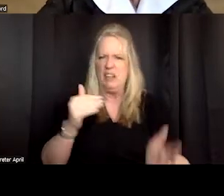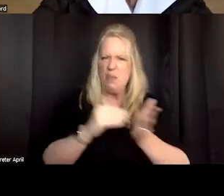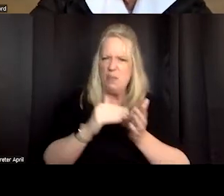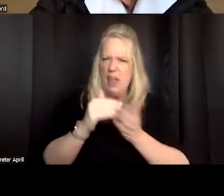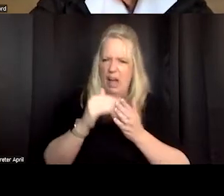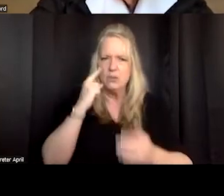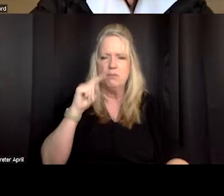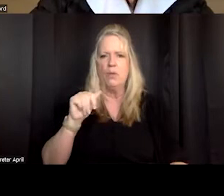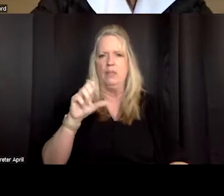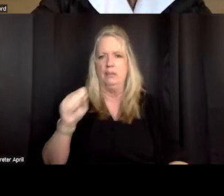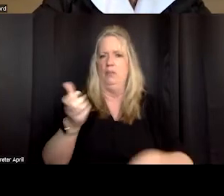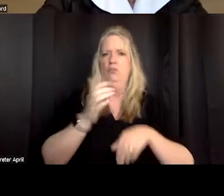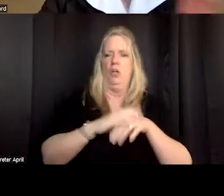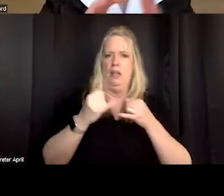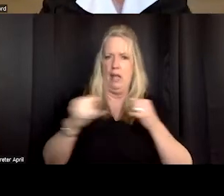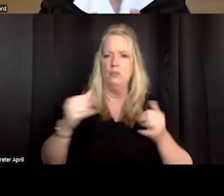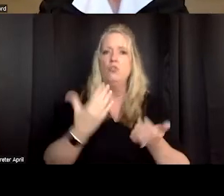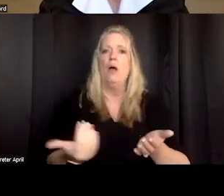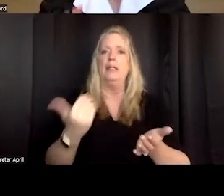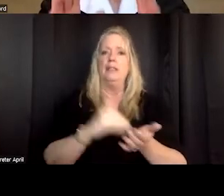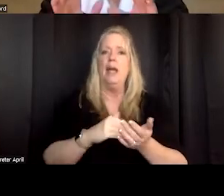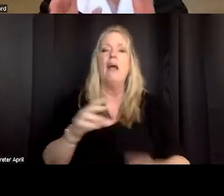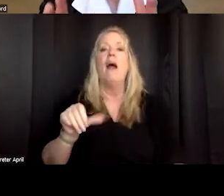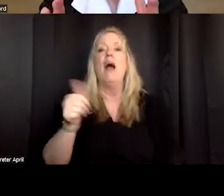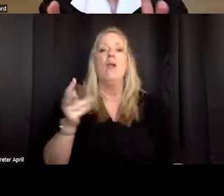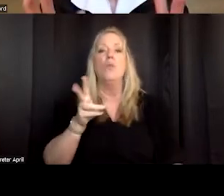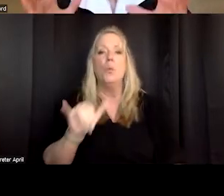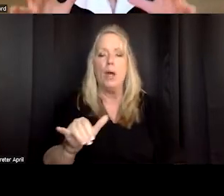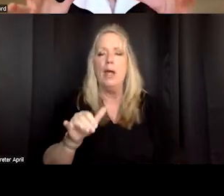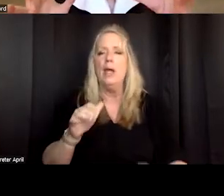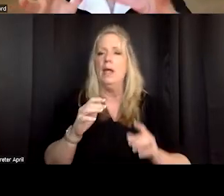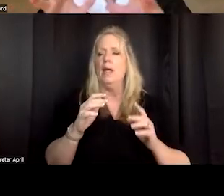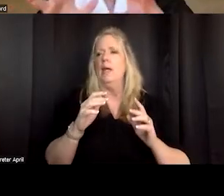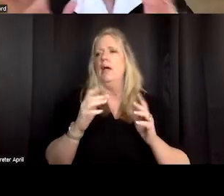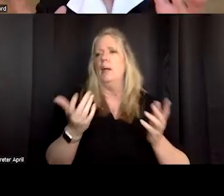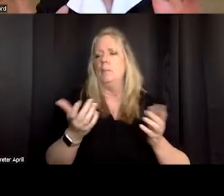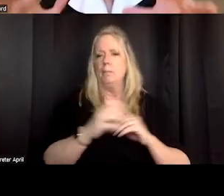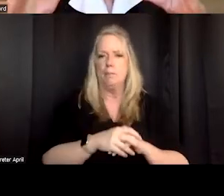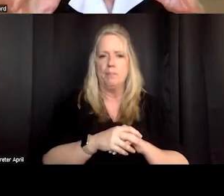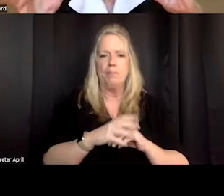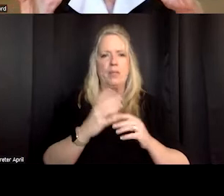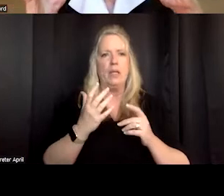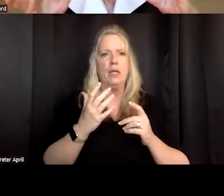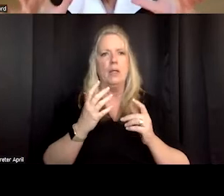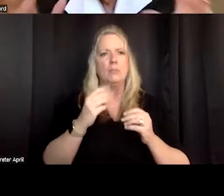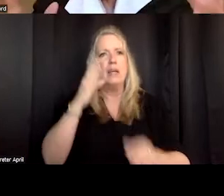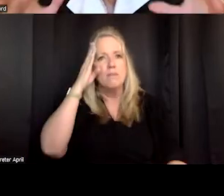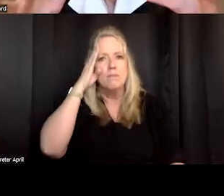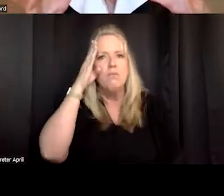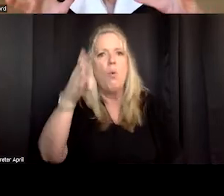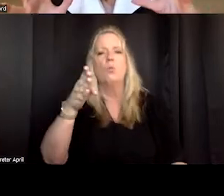ONLINE. AND AGAIN, ANOTHER WAY, OF BEING VERY VERY FORWARD THINKING AND, AND, PROACTIVE, AND,